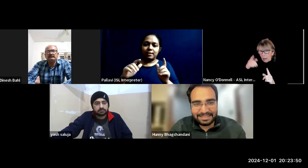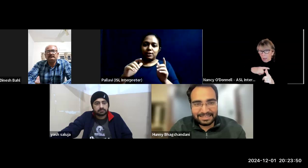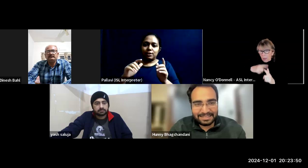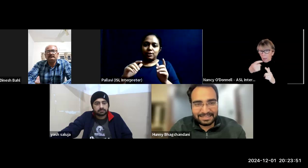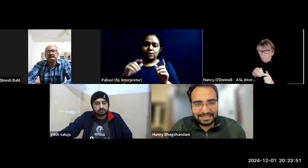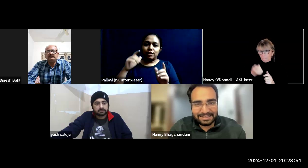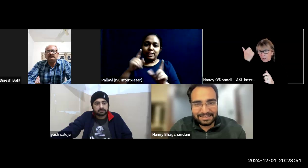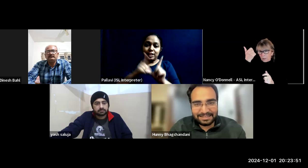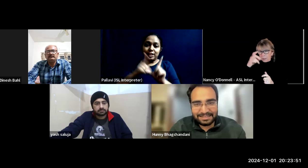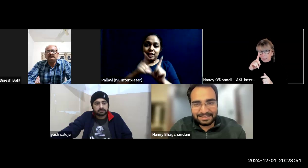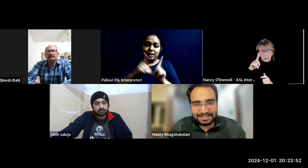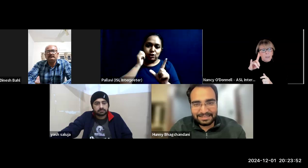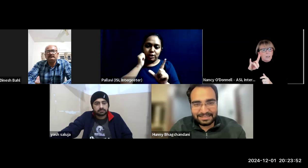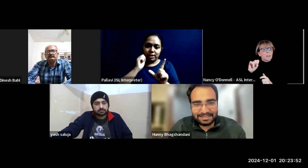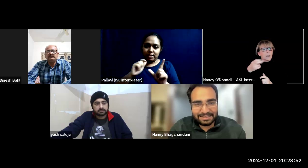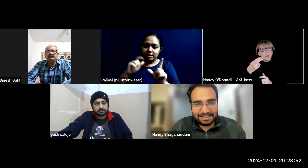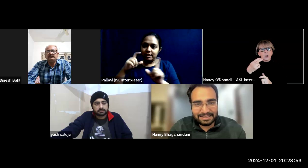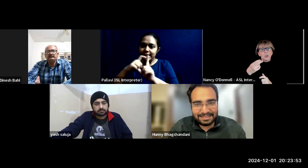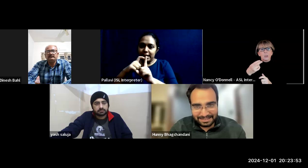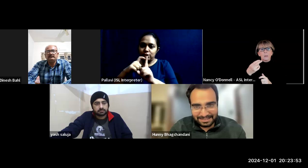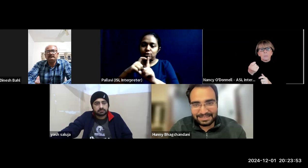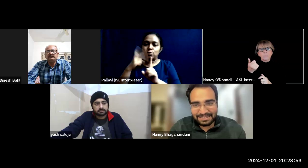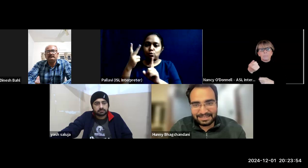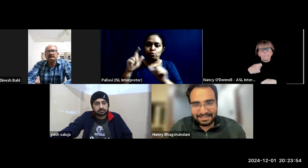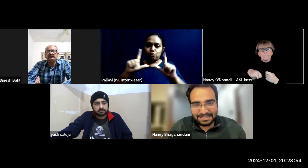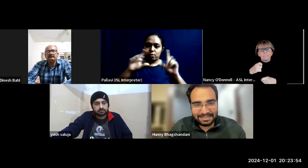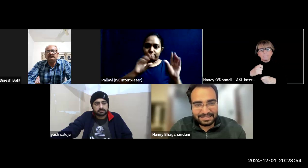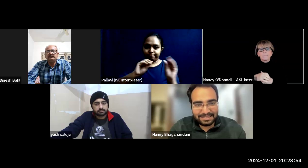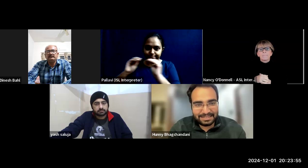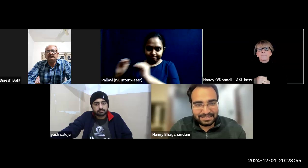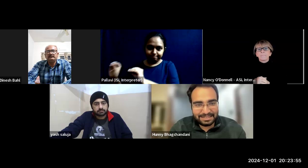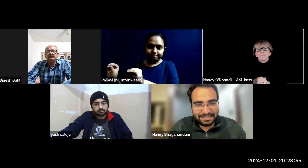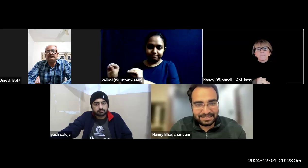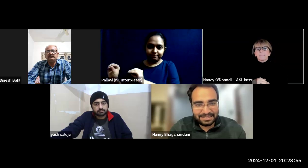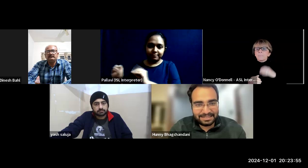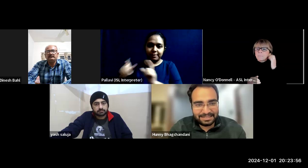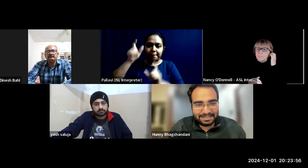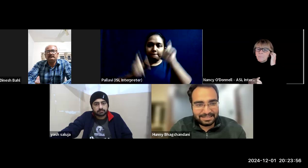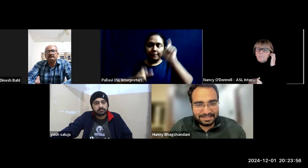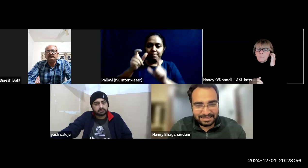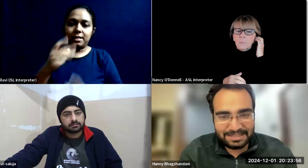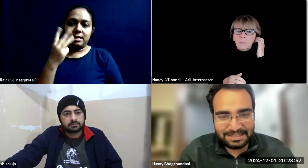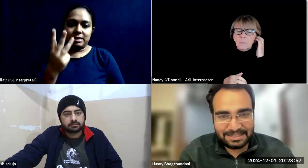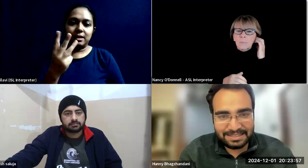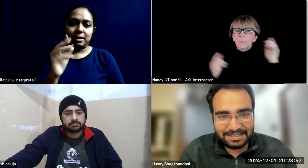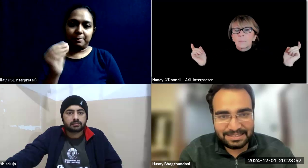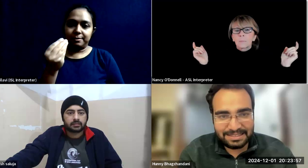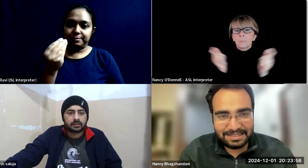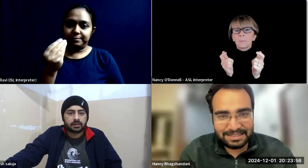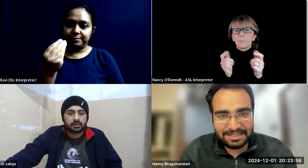from Dinesh. Just so we have fewer people on screen.